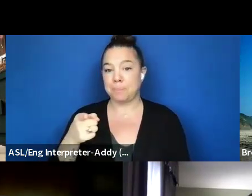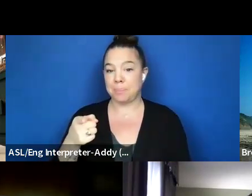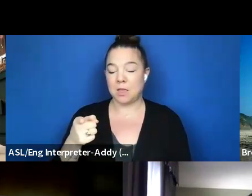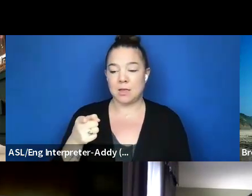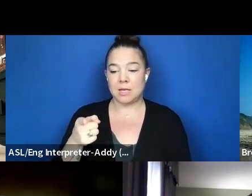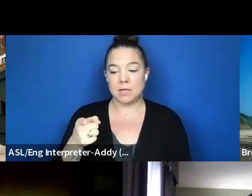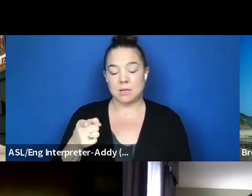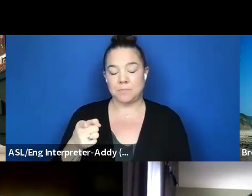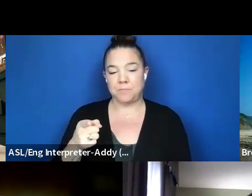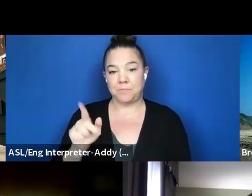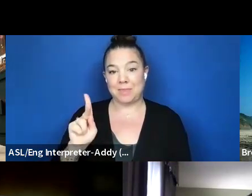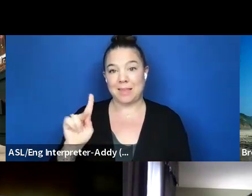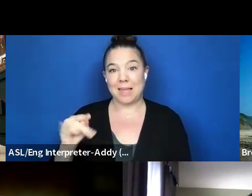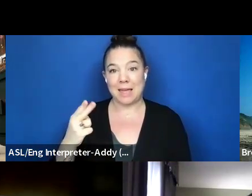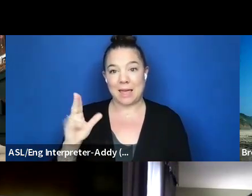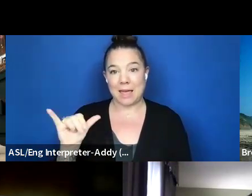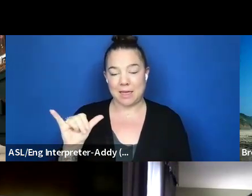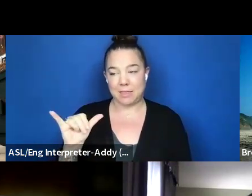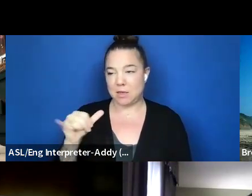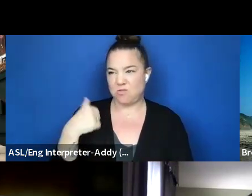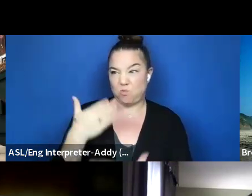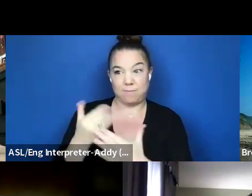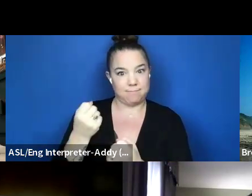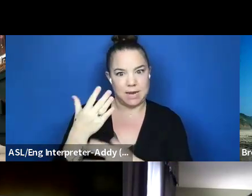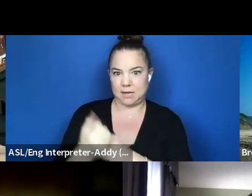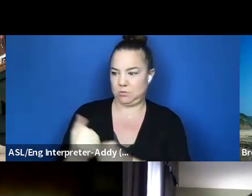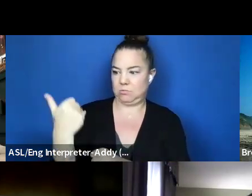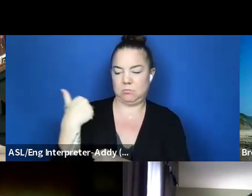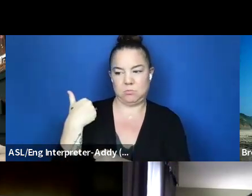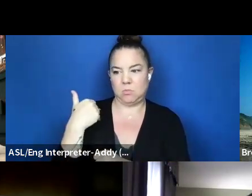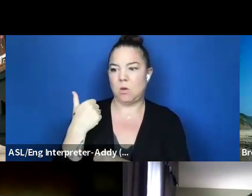Adeleigh Belyeu: She came in years ago, but she Adeleigh Belyeu: ran